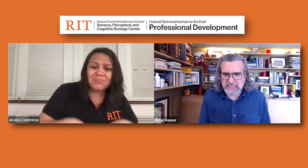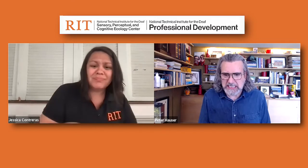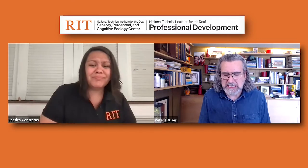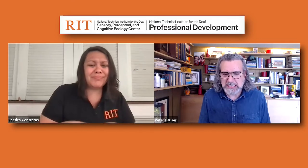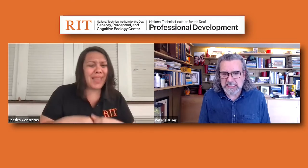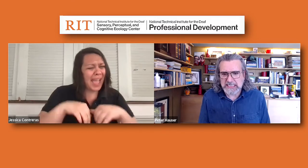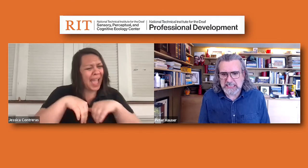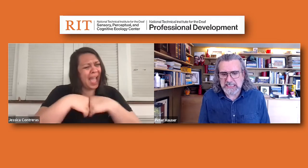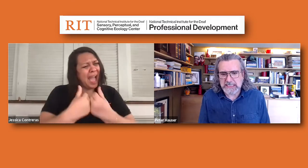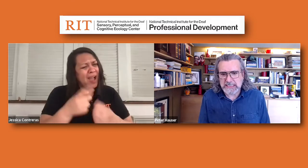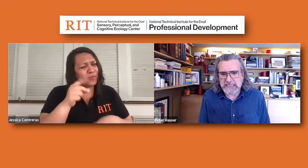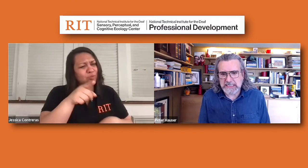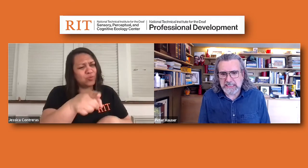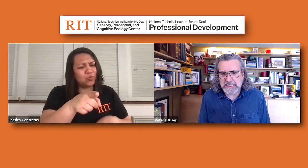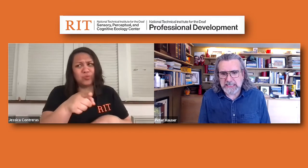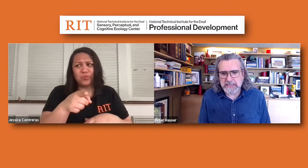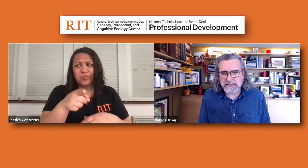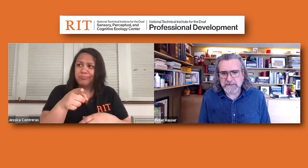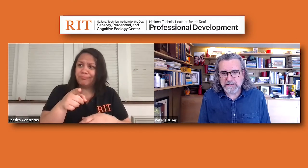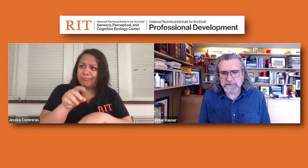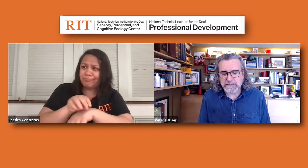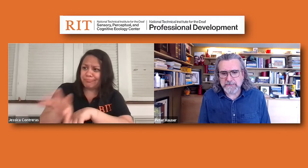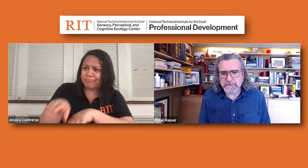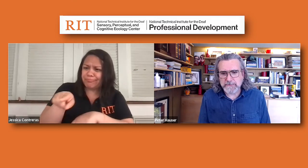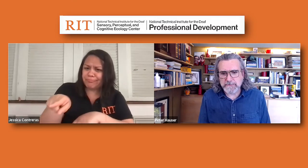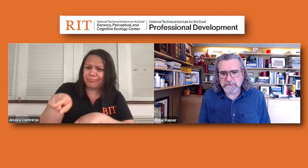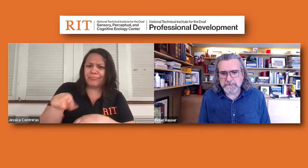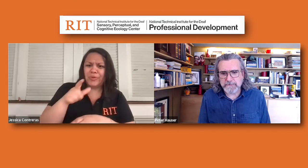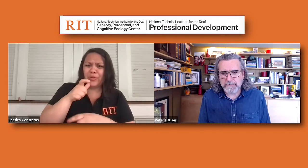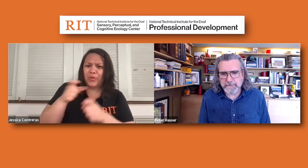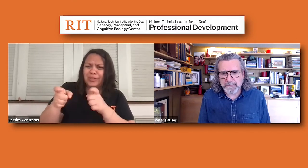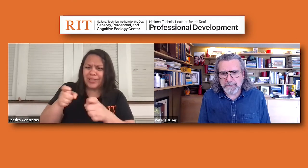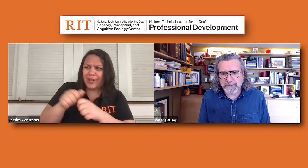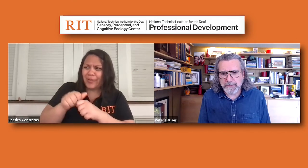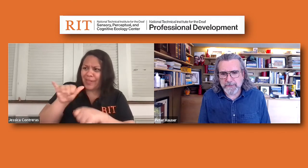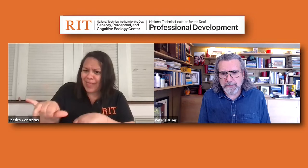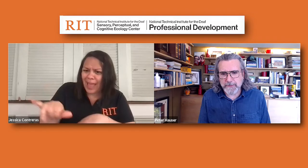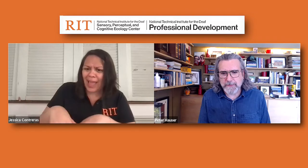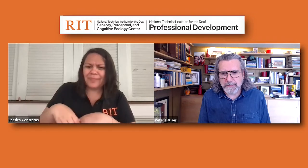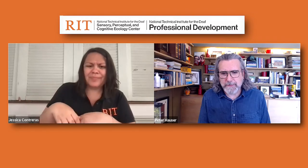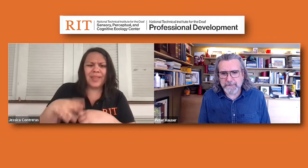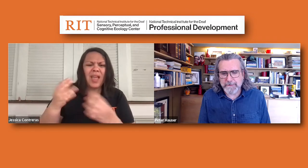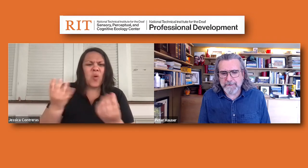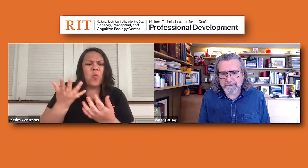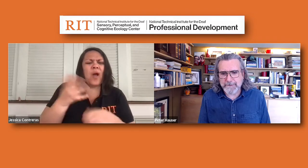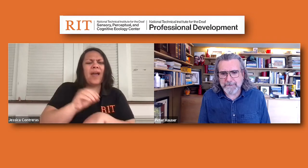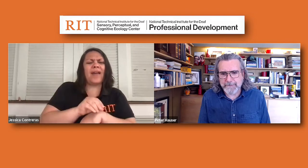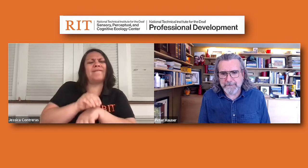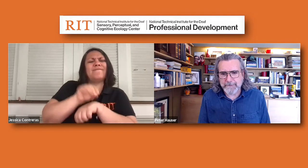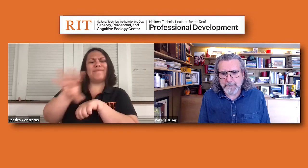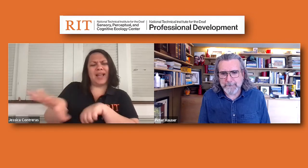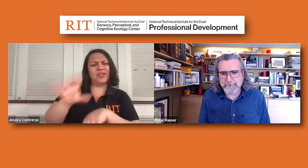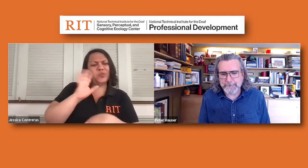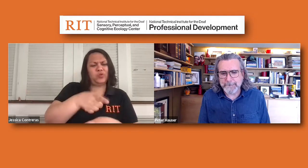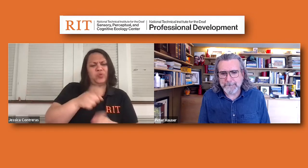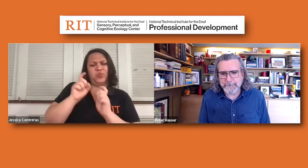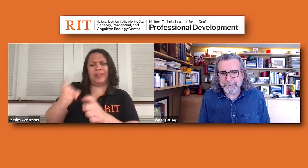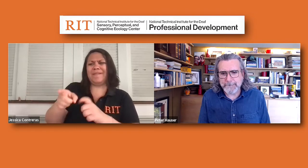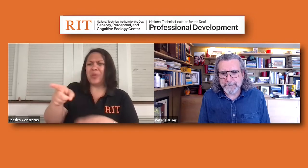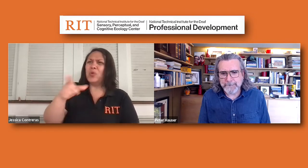Things don't always worked--work out. How do you advise students to help them deal with that?